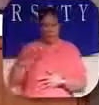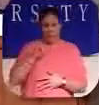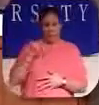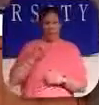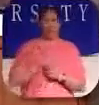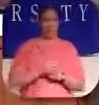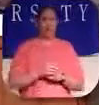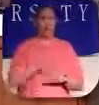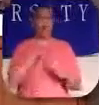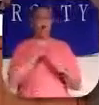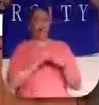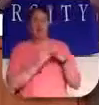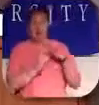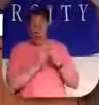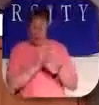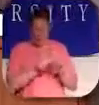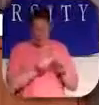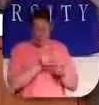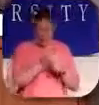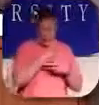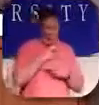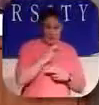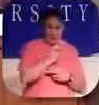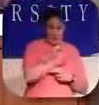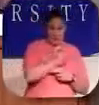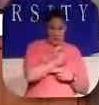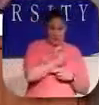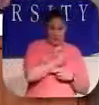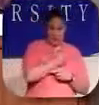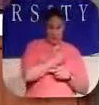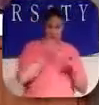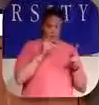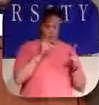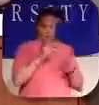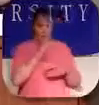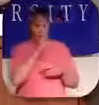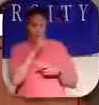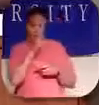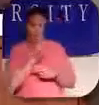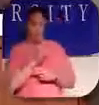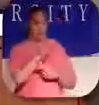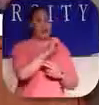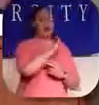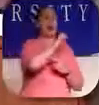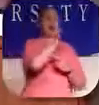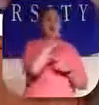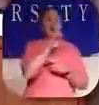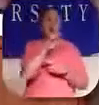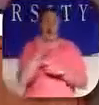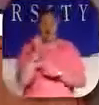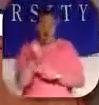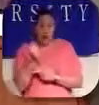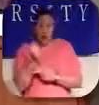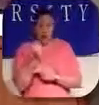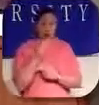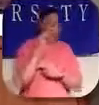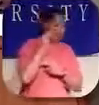But when you have someone who comes in, who is African American, Hispanic, Chicano, Latino They come in